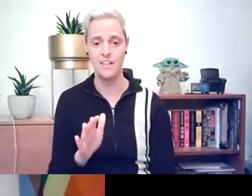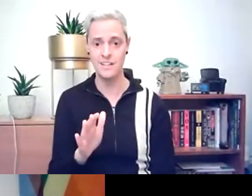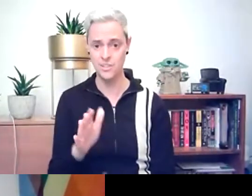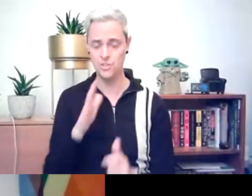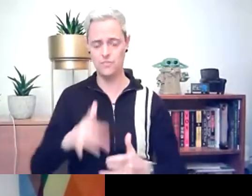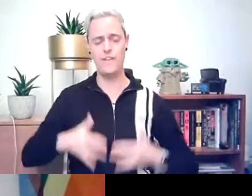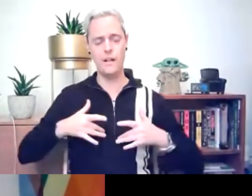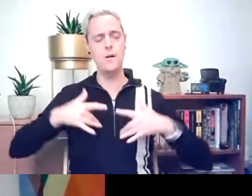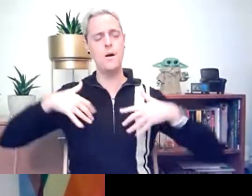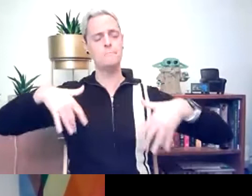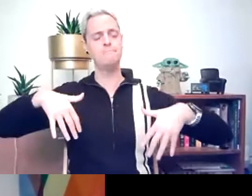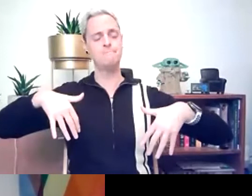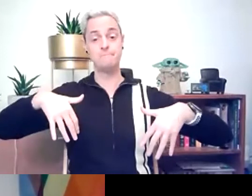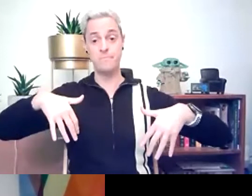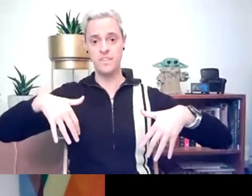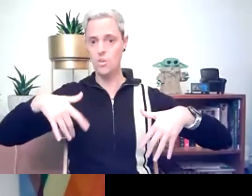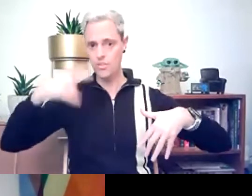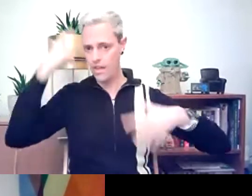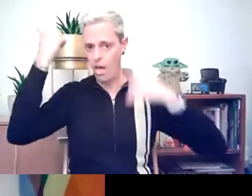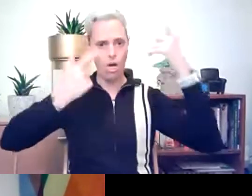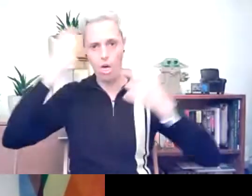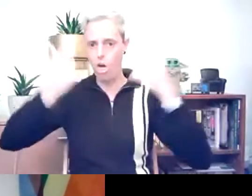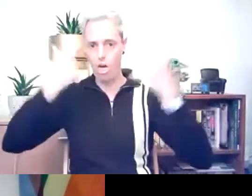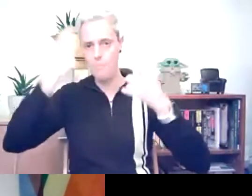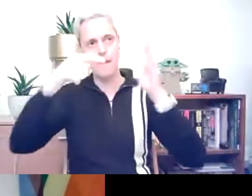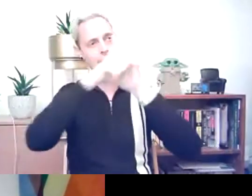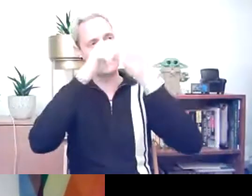easy to get caught up in, especially in the so much negativity and so much kind of hitting